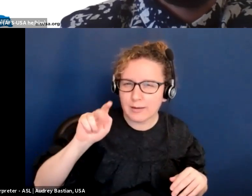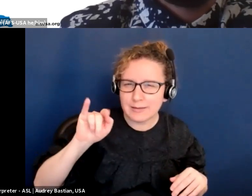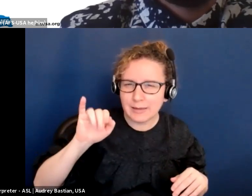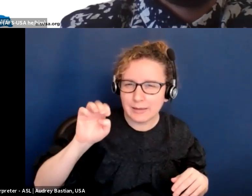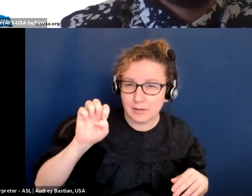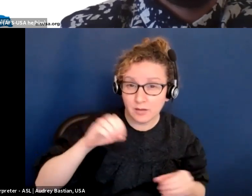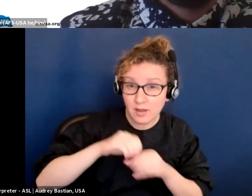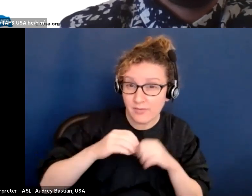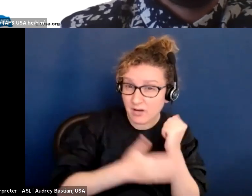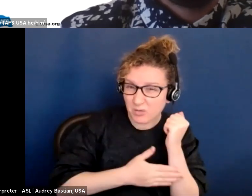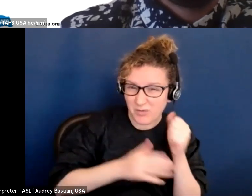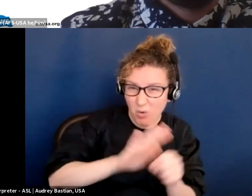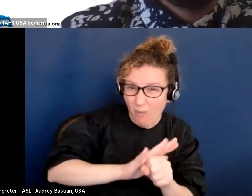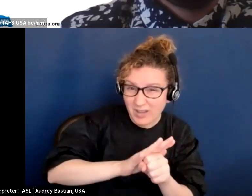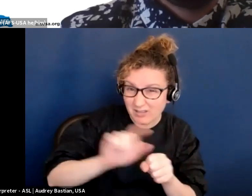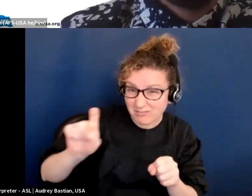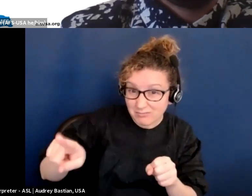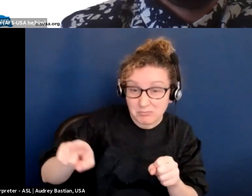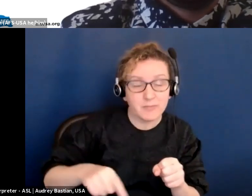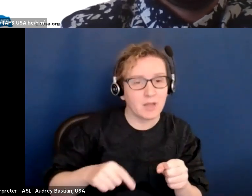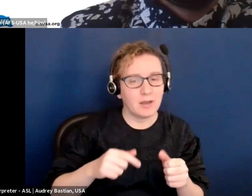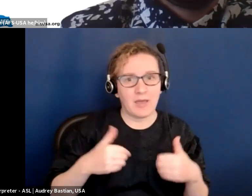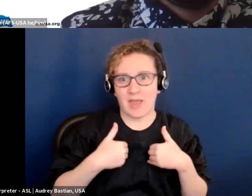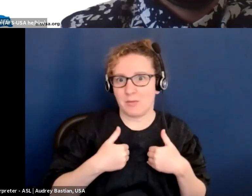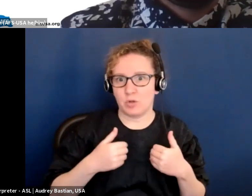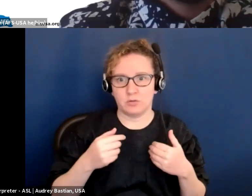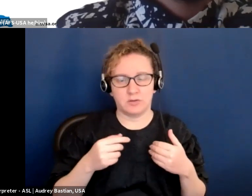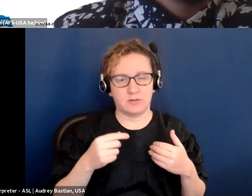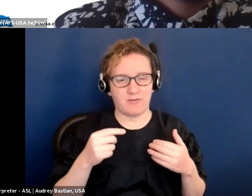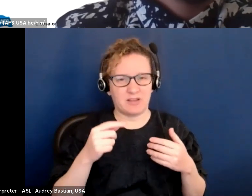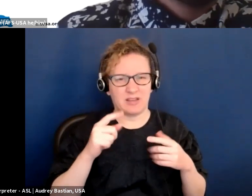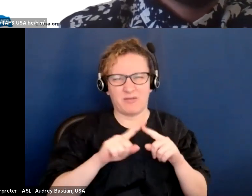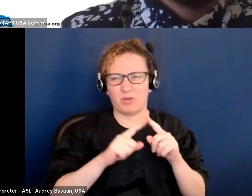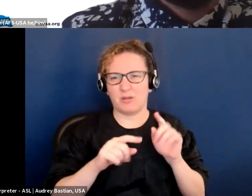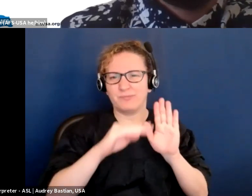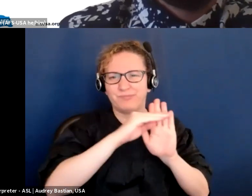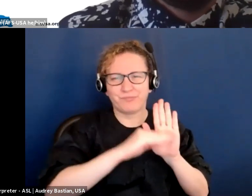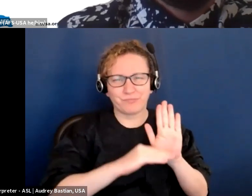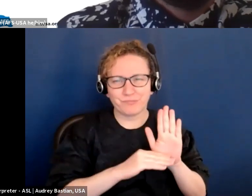There are many factors that can change so quickly that we work together both domestic